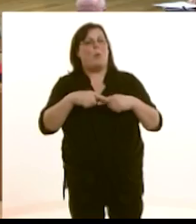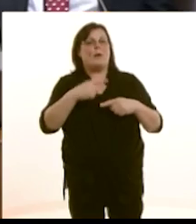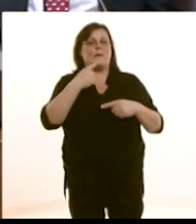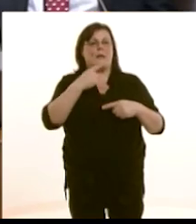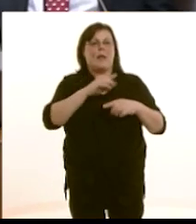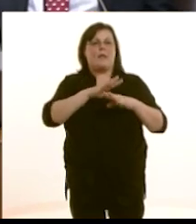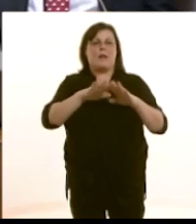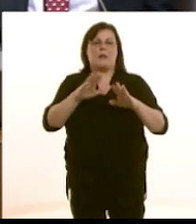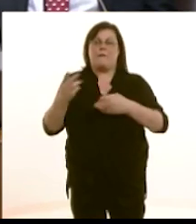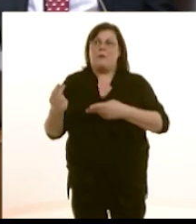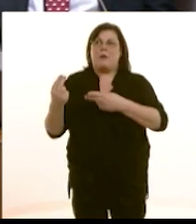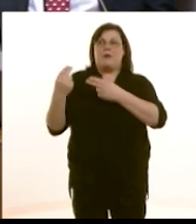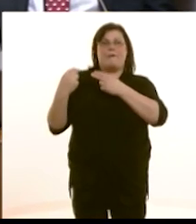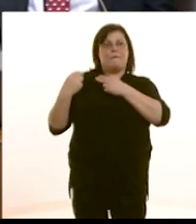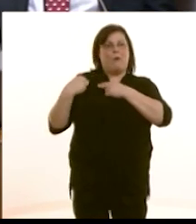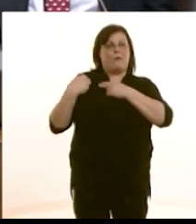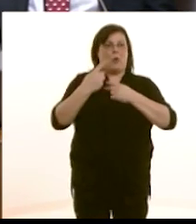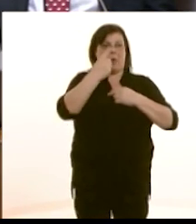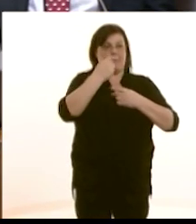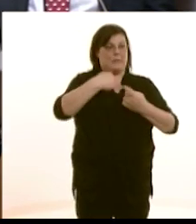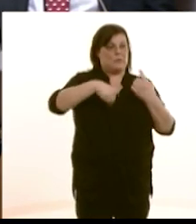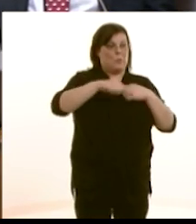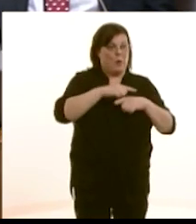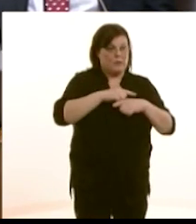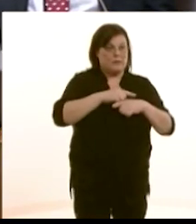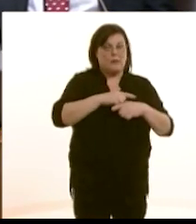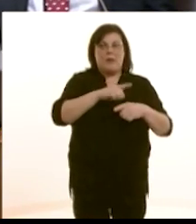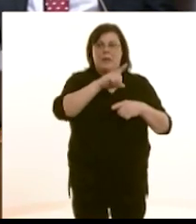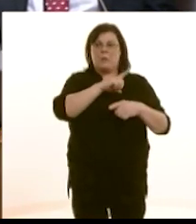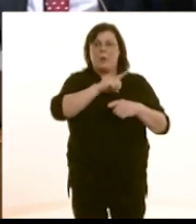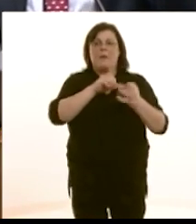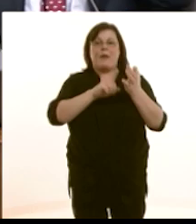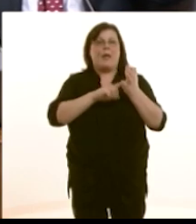which is why there is an LCM coming before the Assembly. I would hope that the UK Government